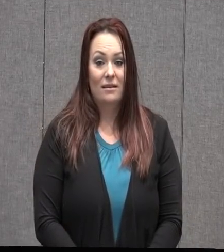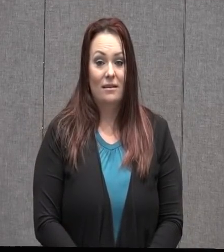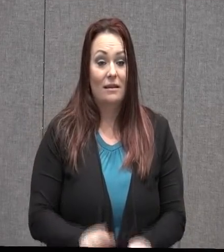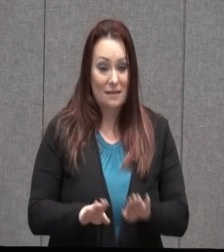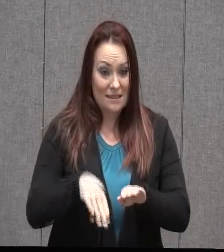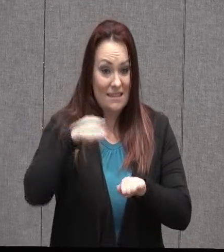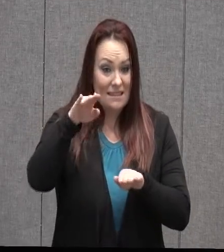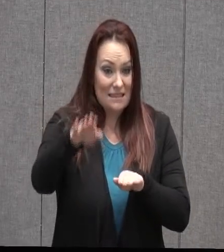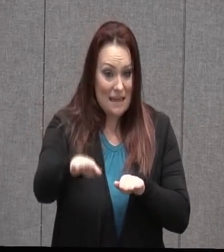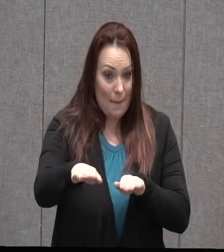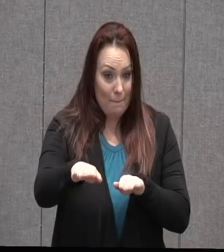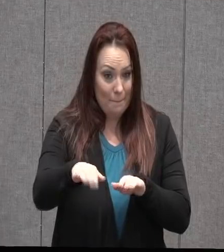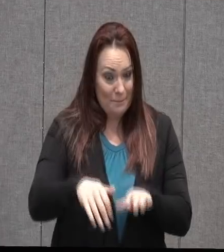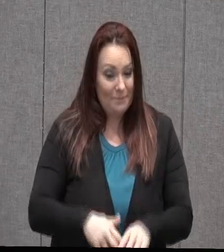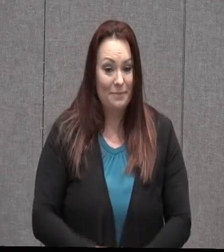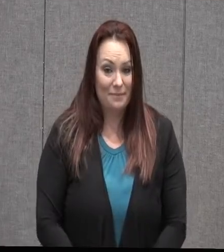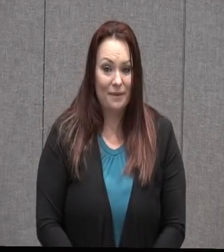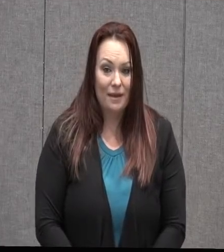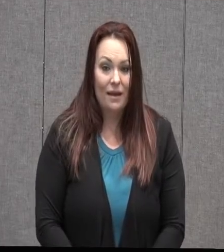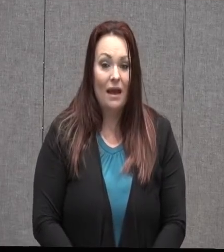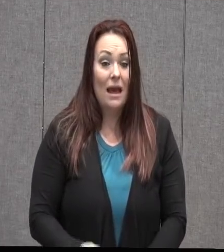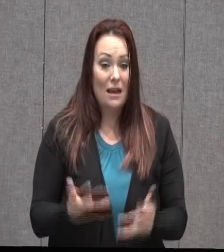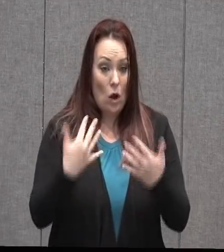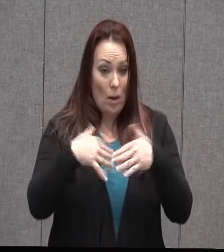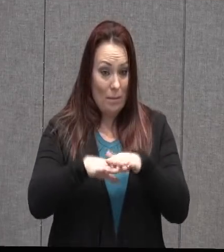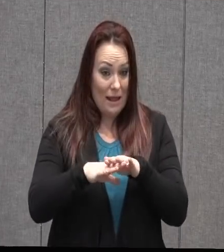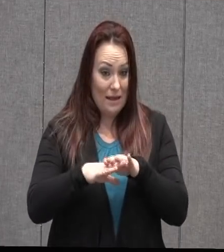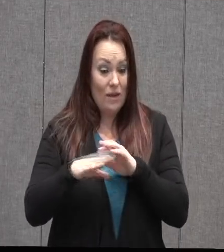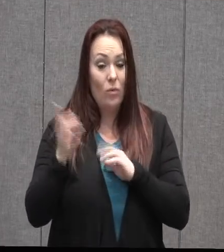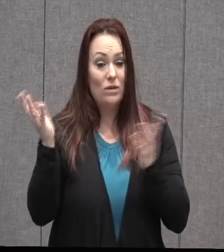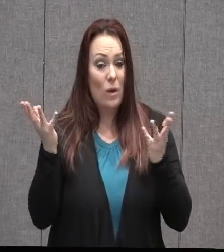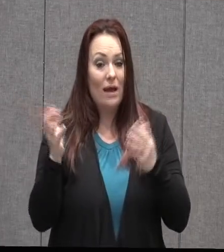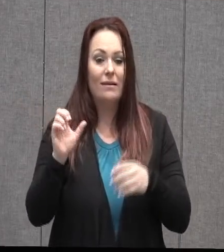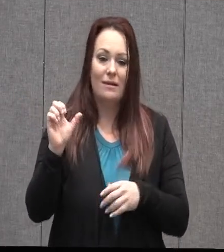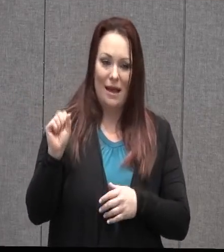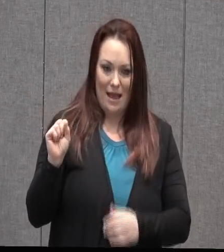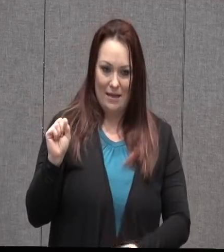Step, and our blend was s and t, nice work.